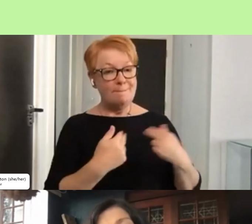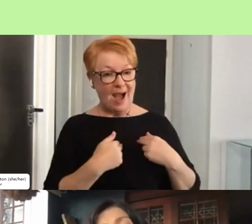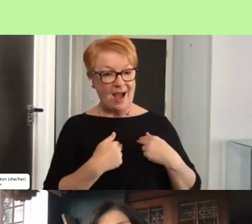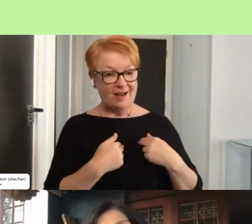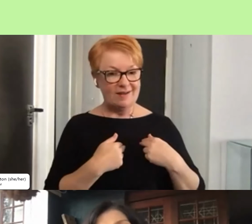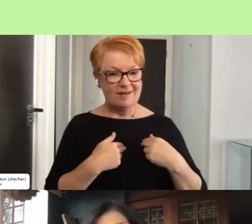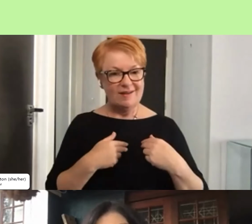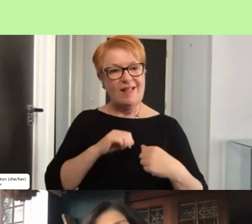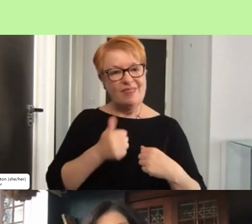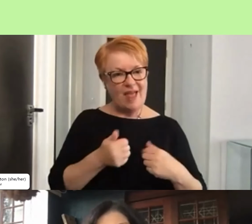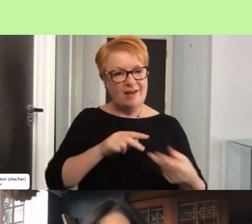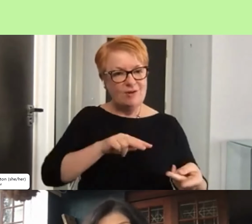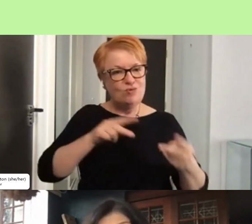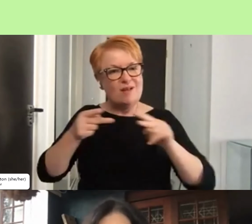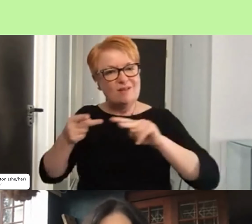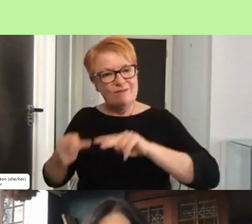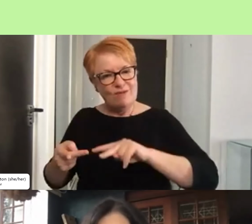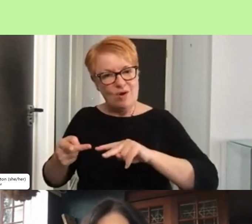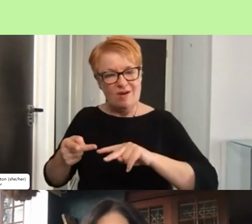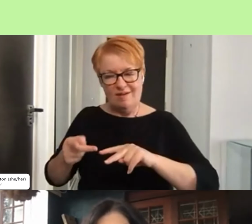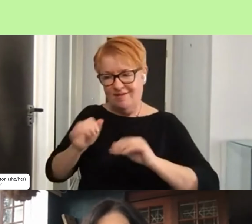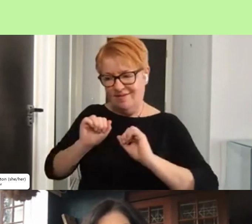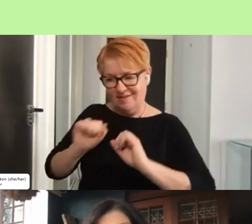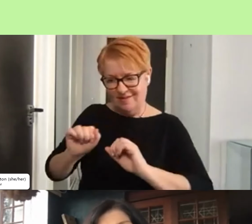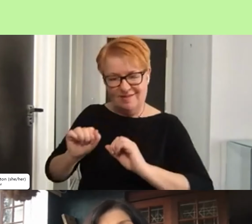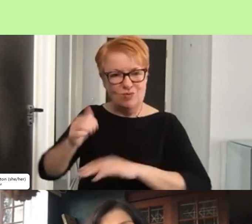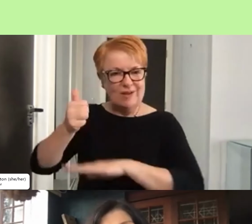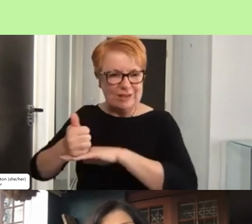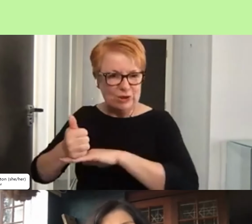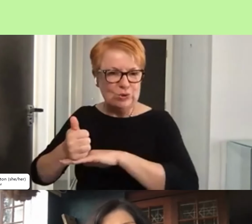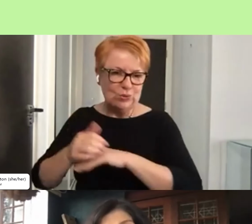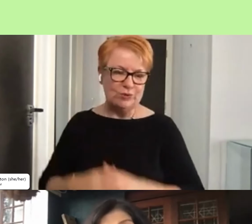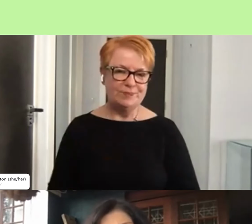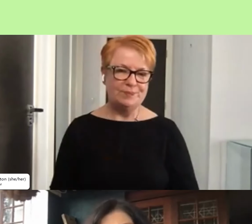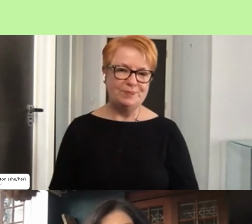So, it's not a short way or short term thinking.